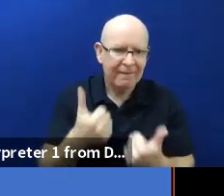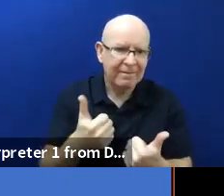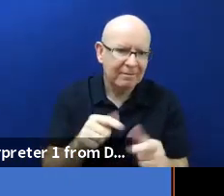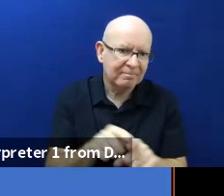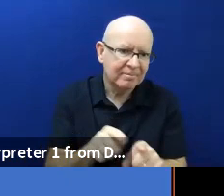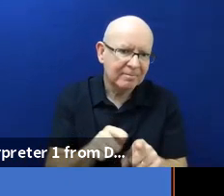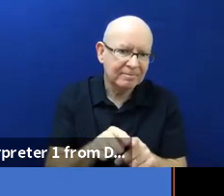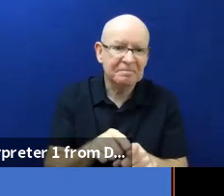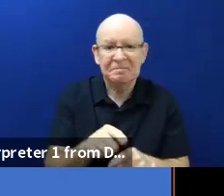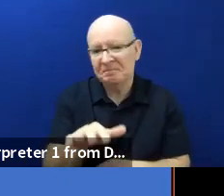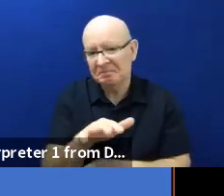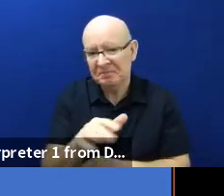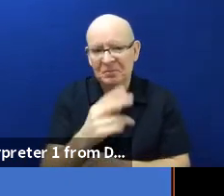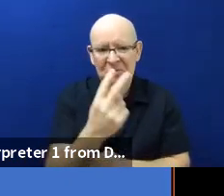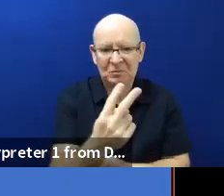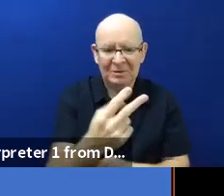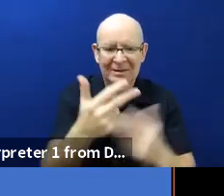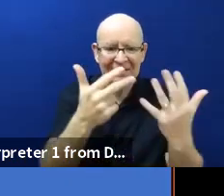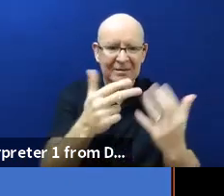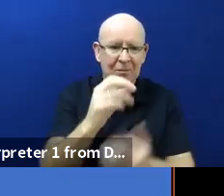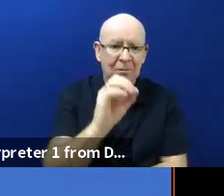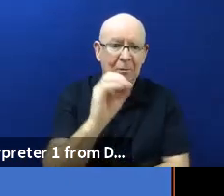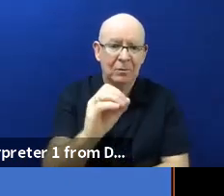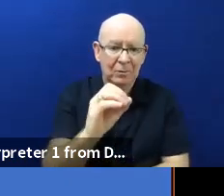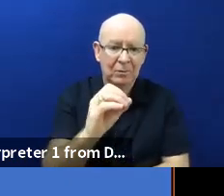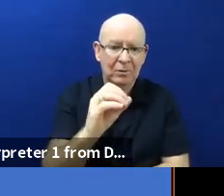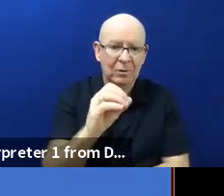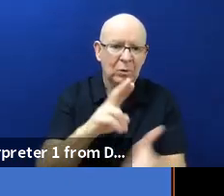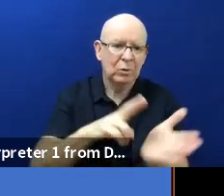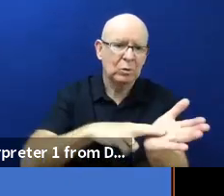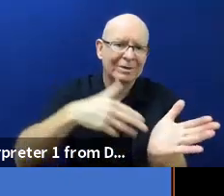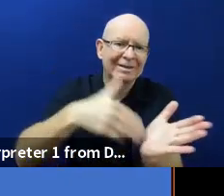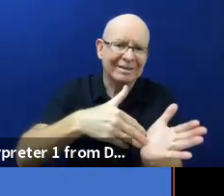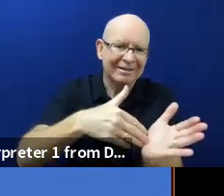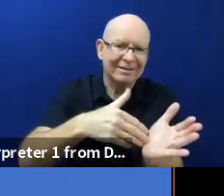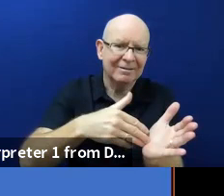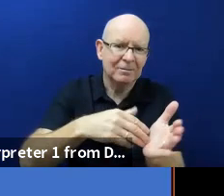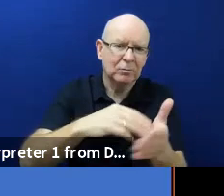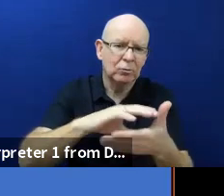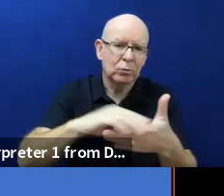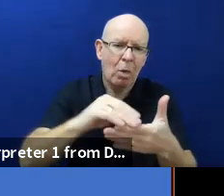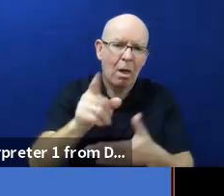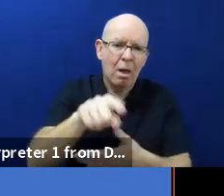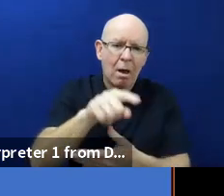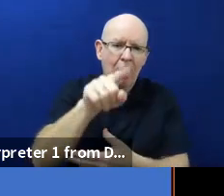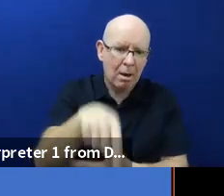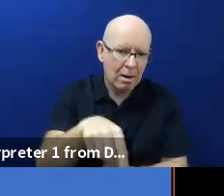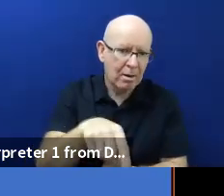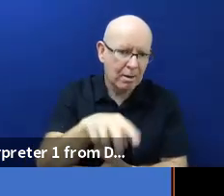six-seven times the minimum wage and it's very diverse depending on people with disabilities